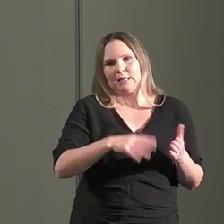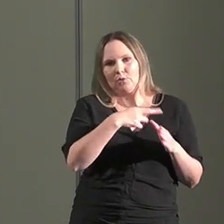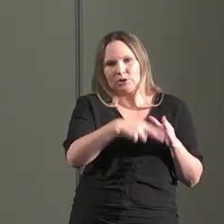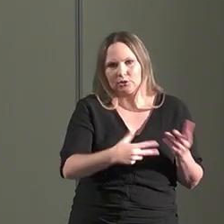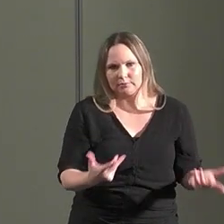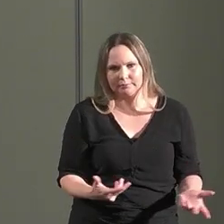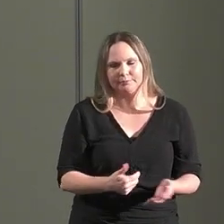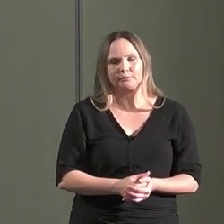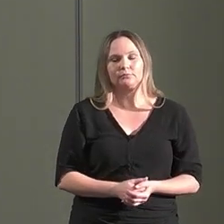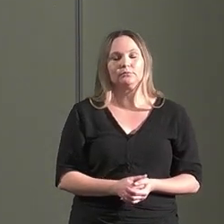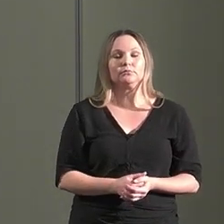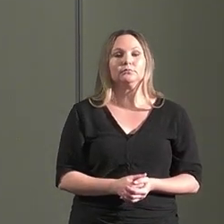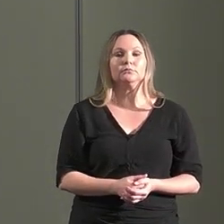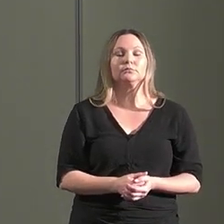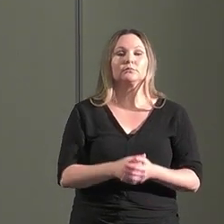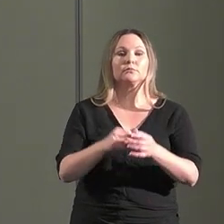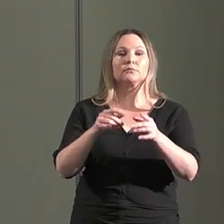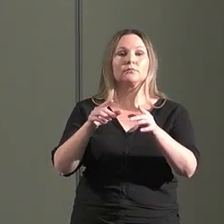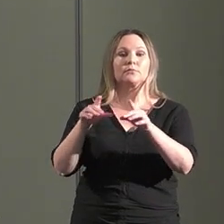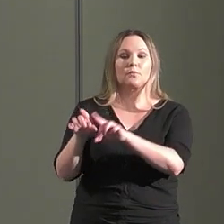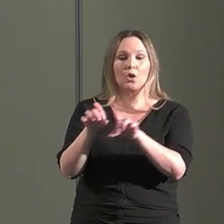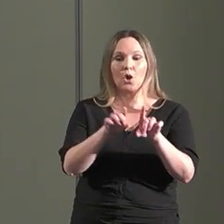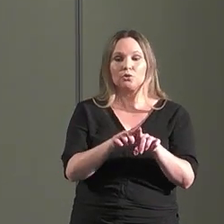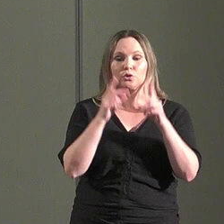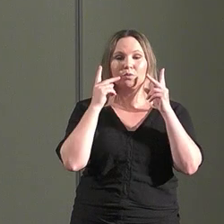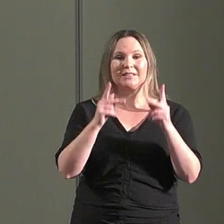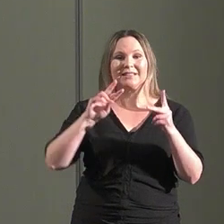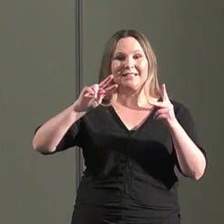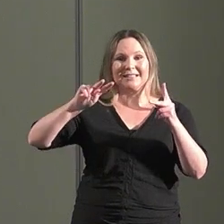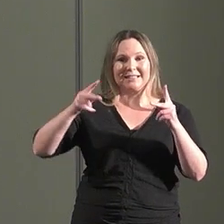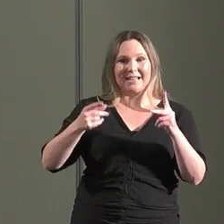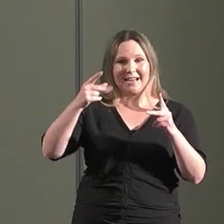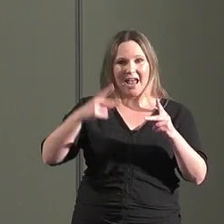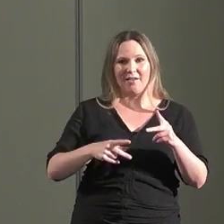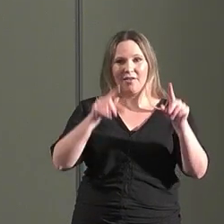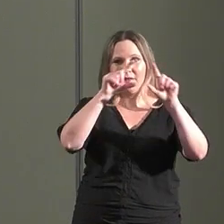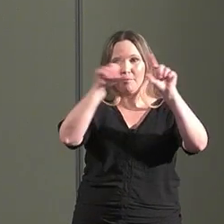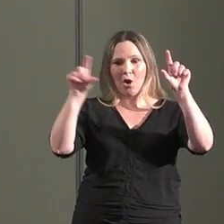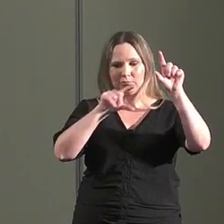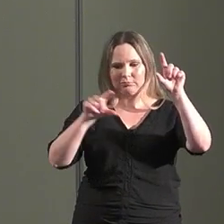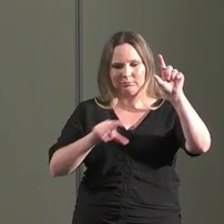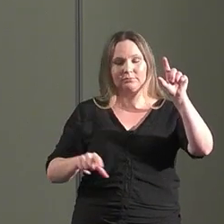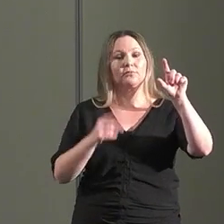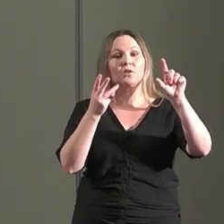Also, we look at the second part of the bar chart, couple variables that stand out on